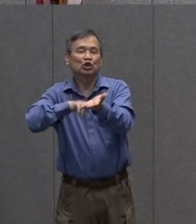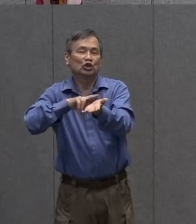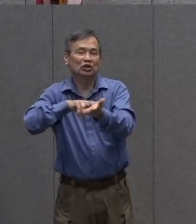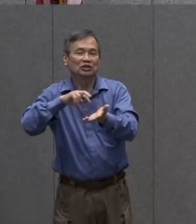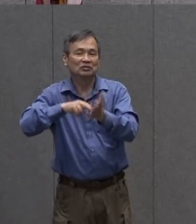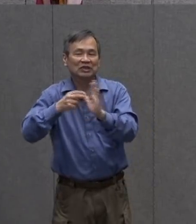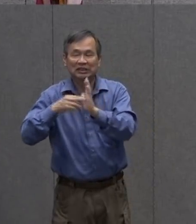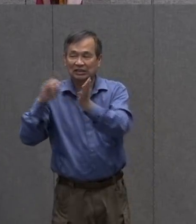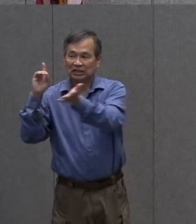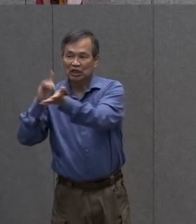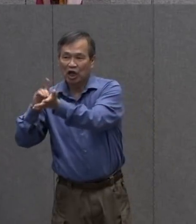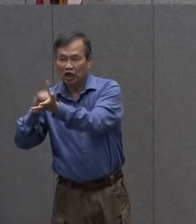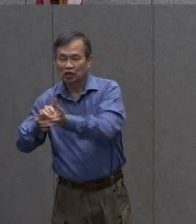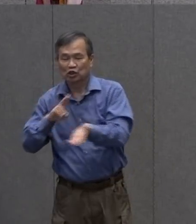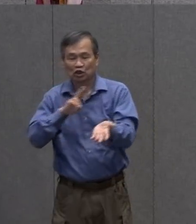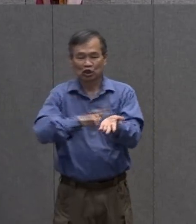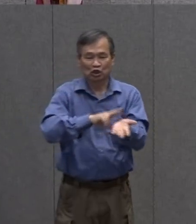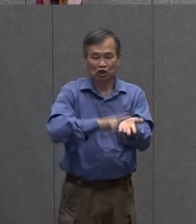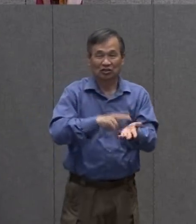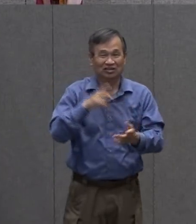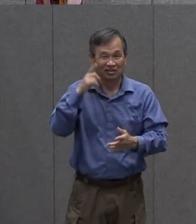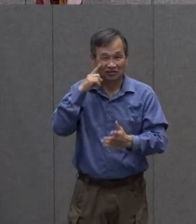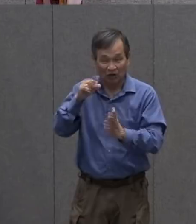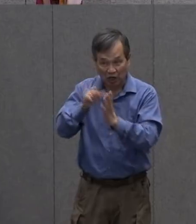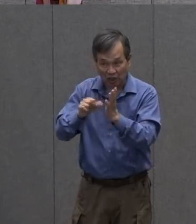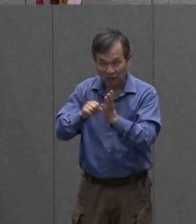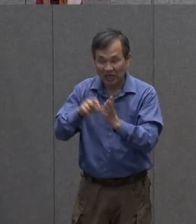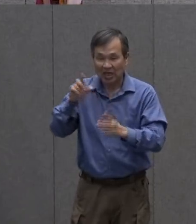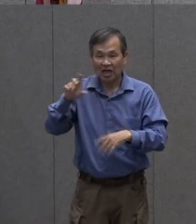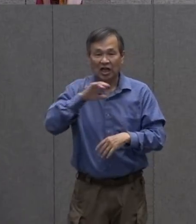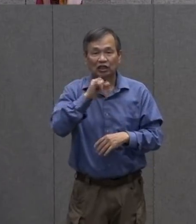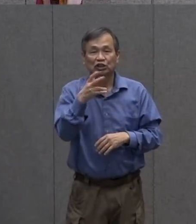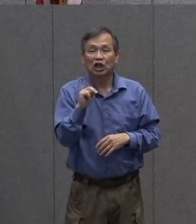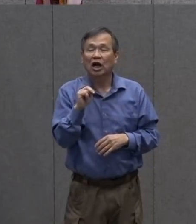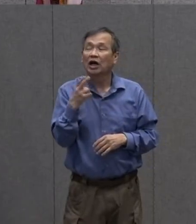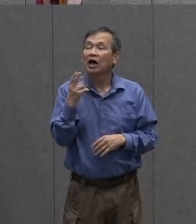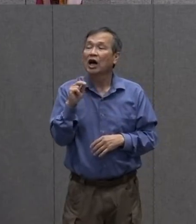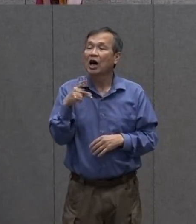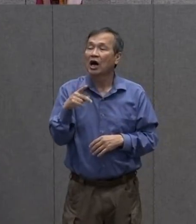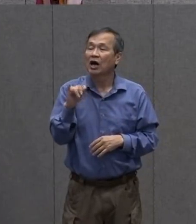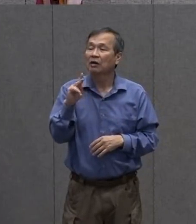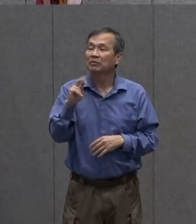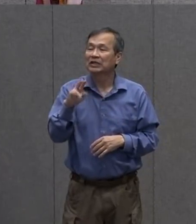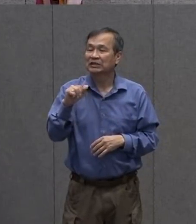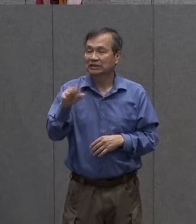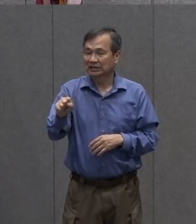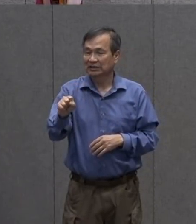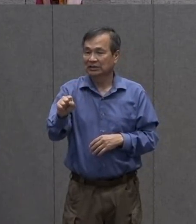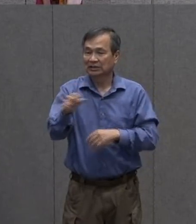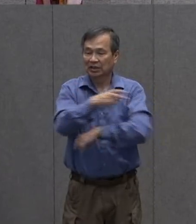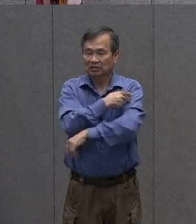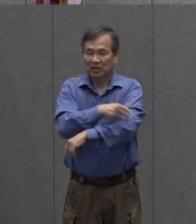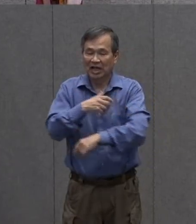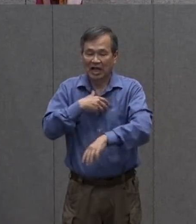that is actually operating, at Johns Hopkins Hospital was suffering from rashes on her hands